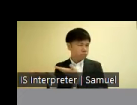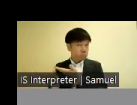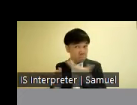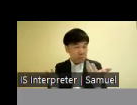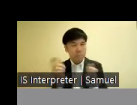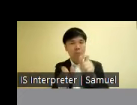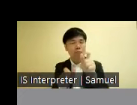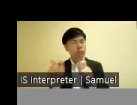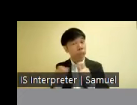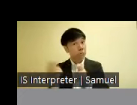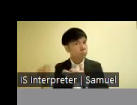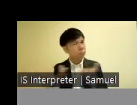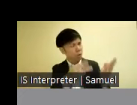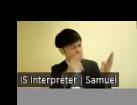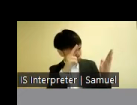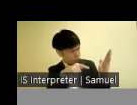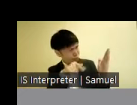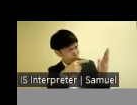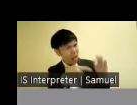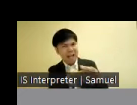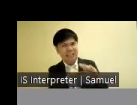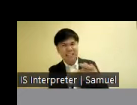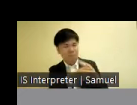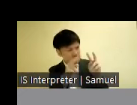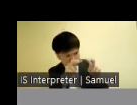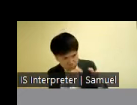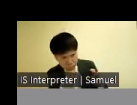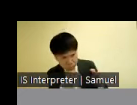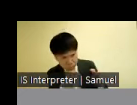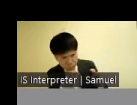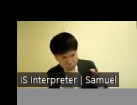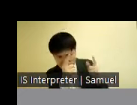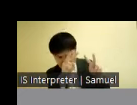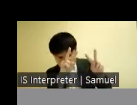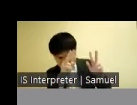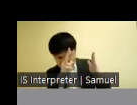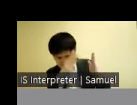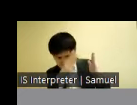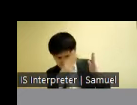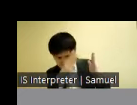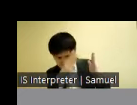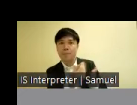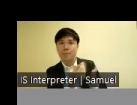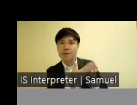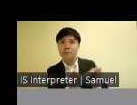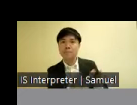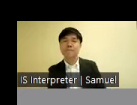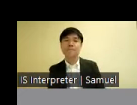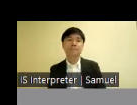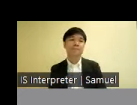We are going to see a last example that we think is very relevant, because it gives an